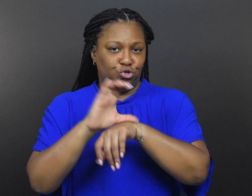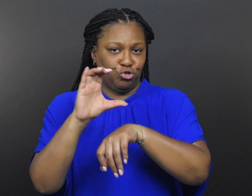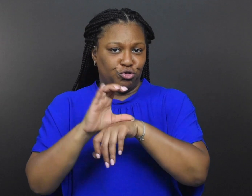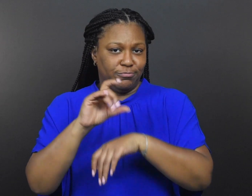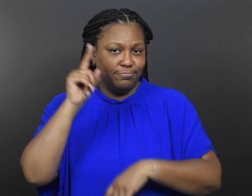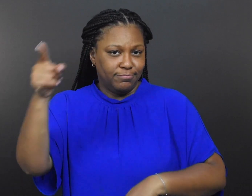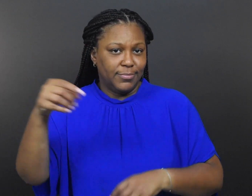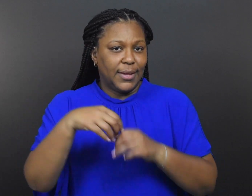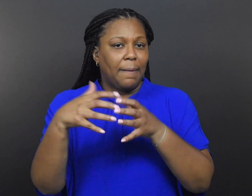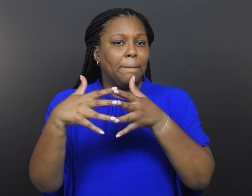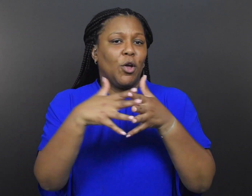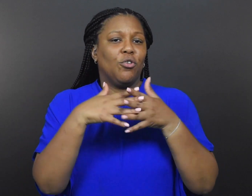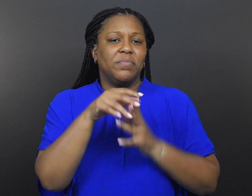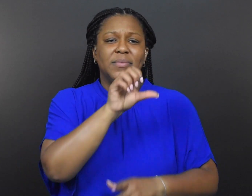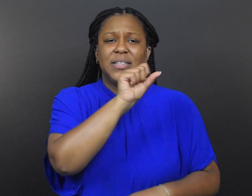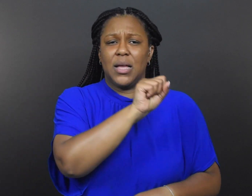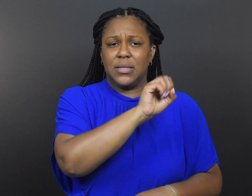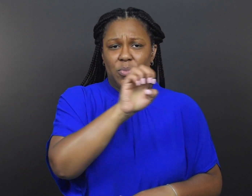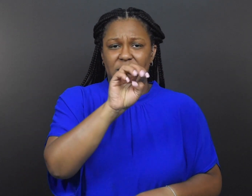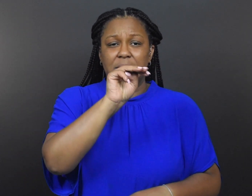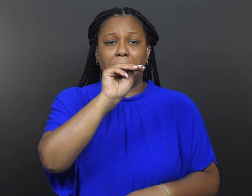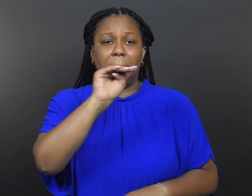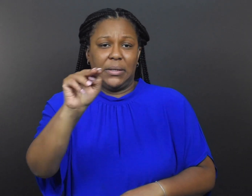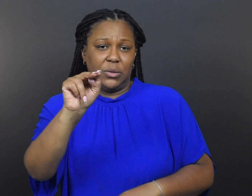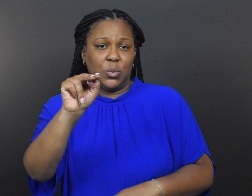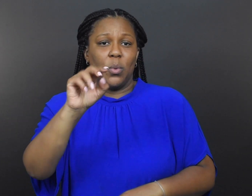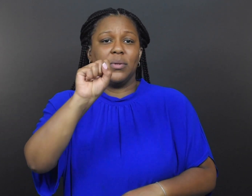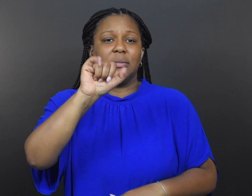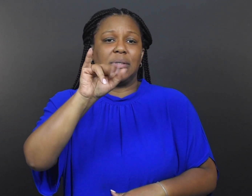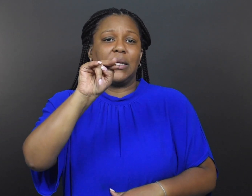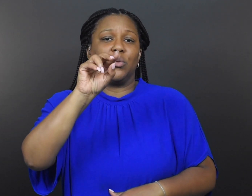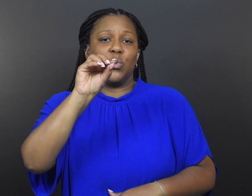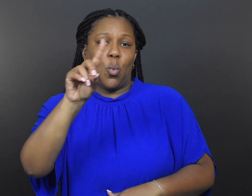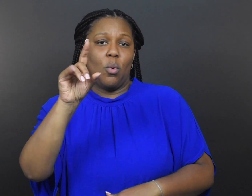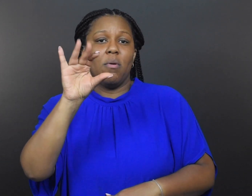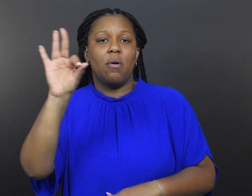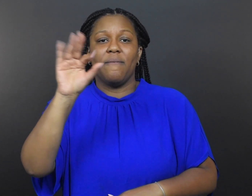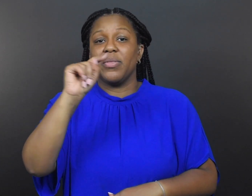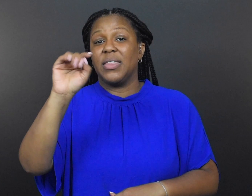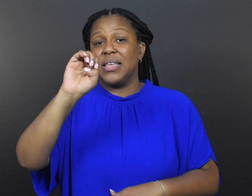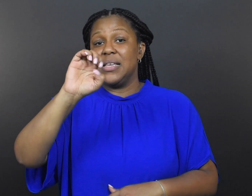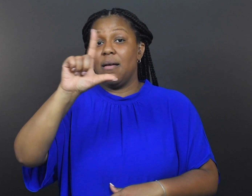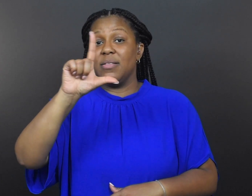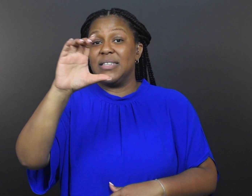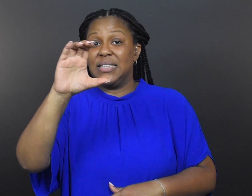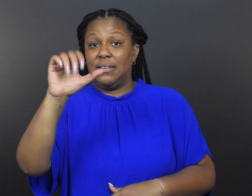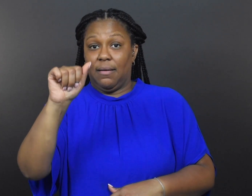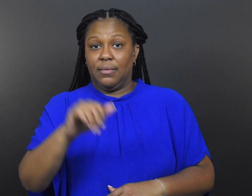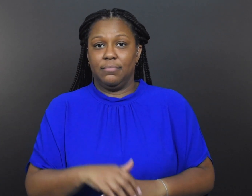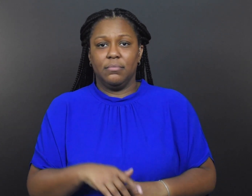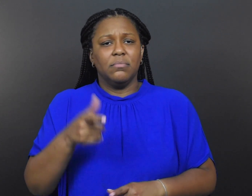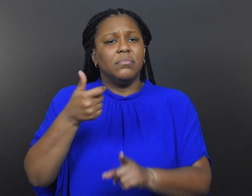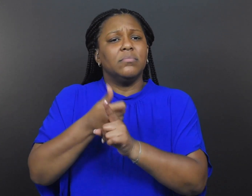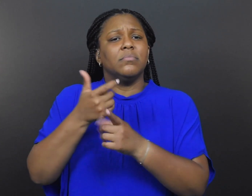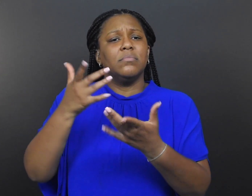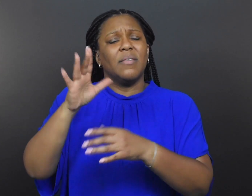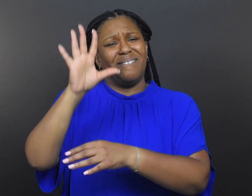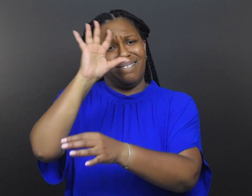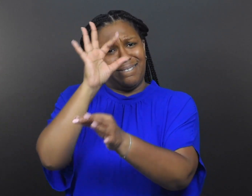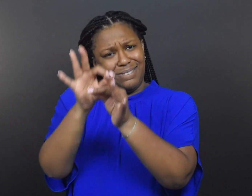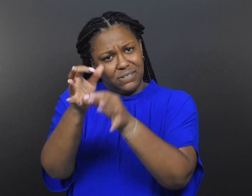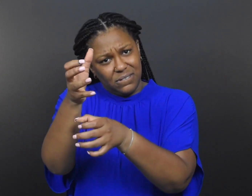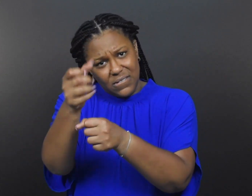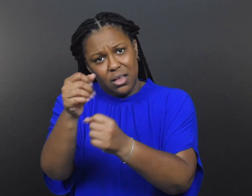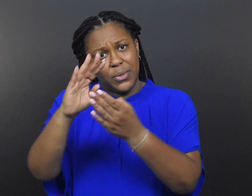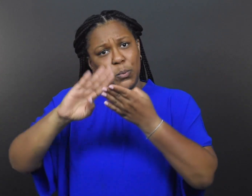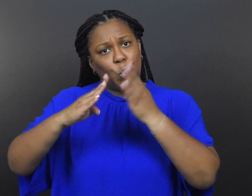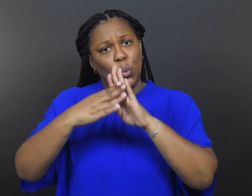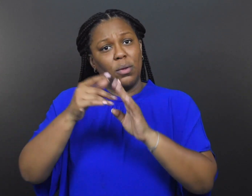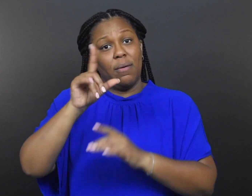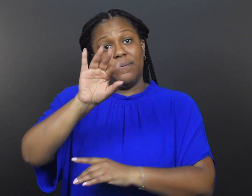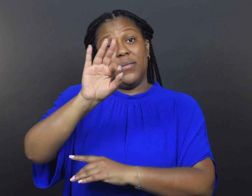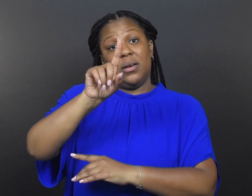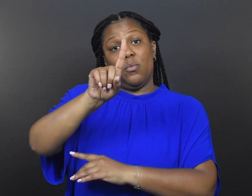Lutheran Church in America (SE MN Synod of the ELCA) is a faith community of 168 congregations.